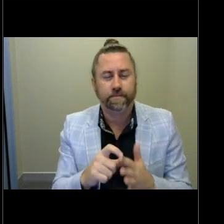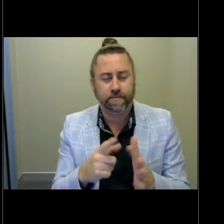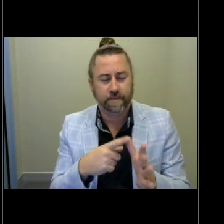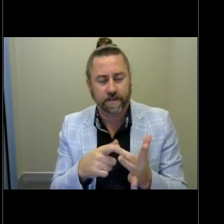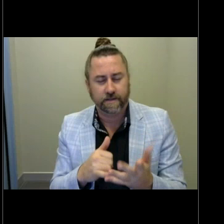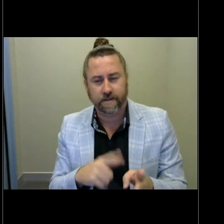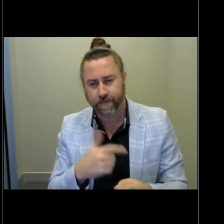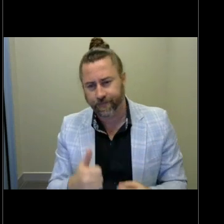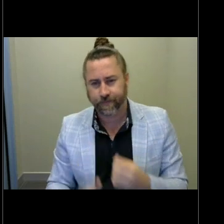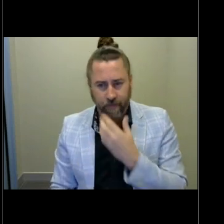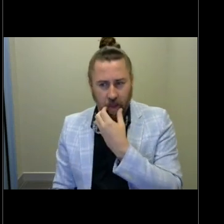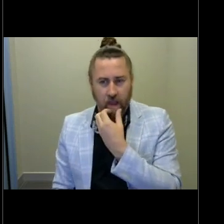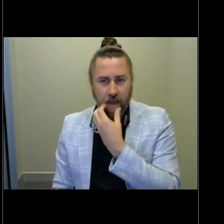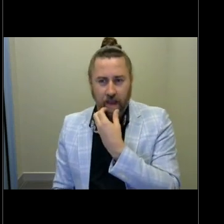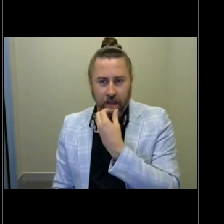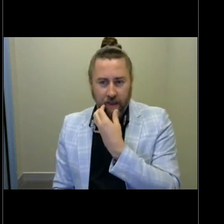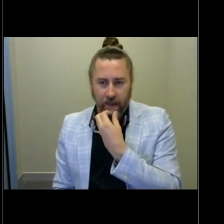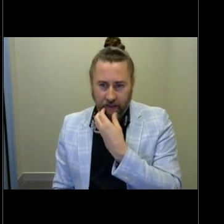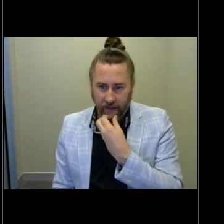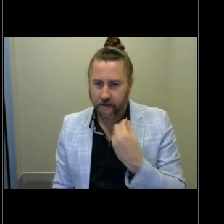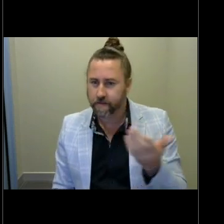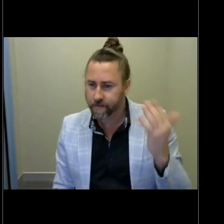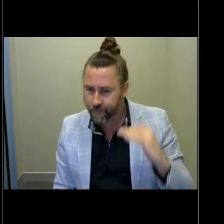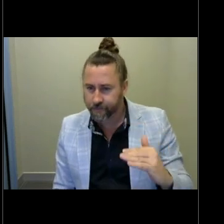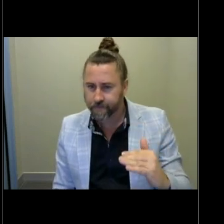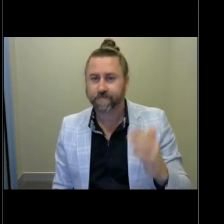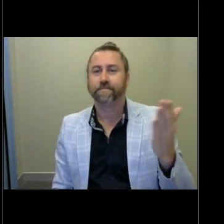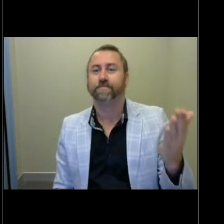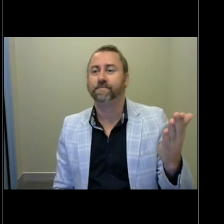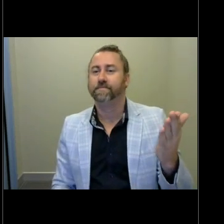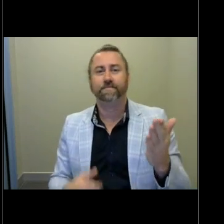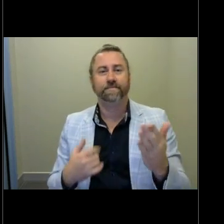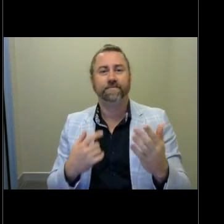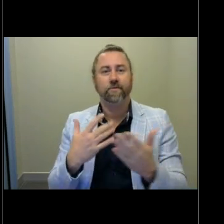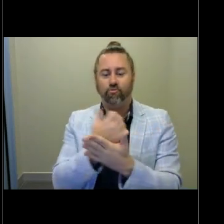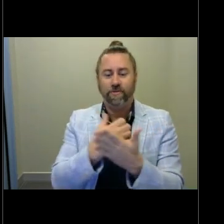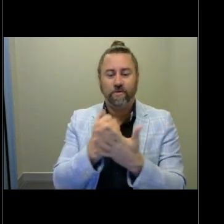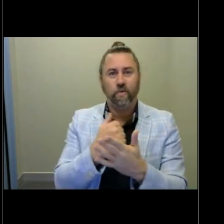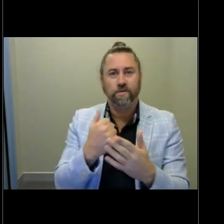What have we got next? Resources.